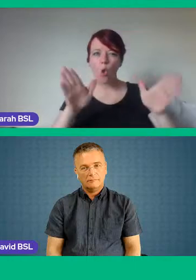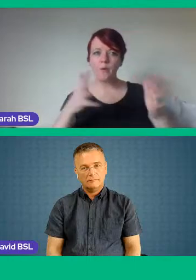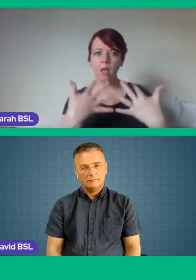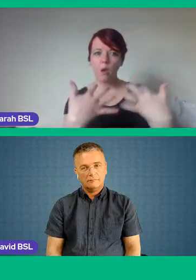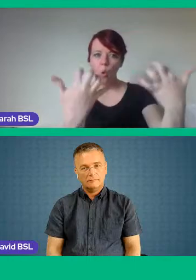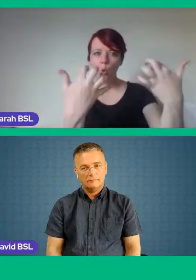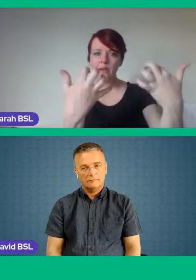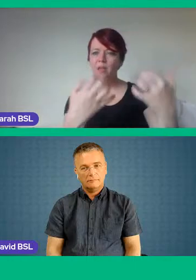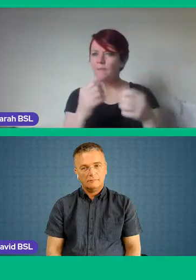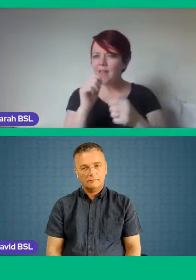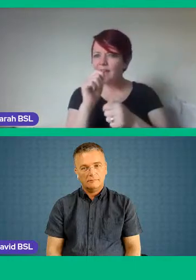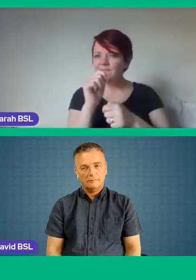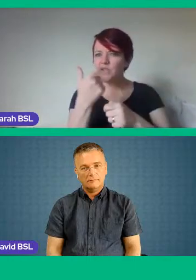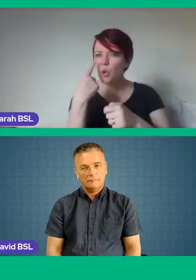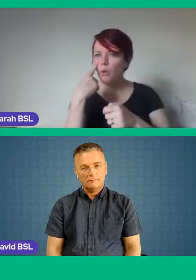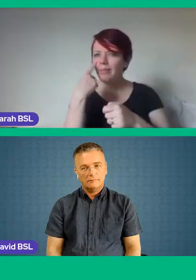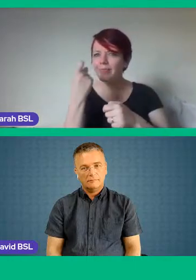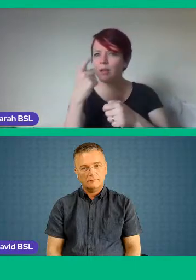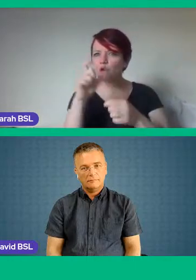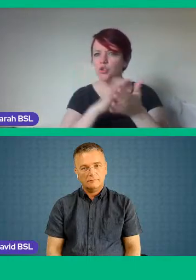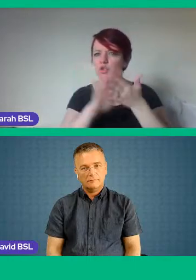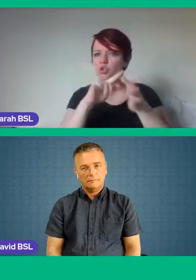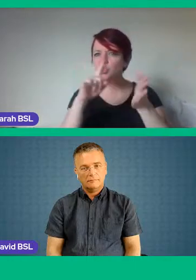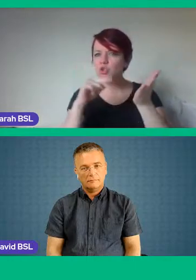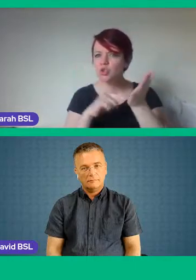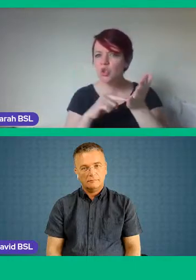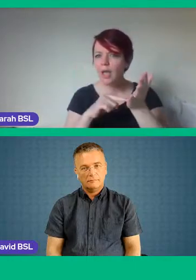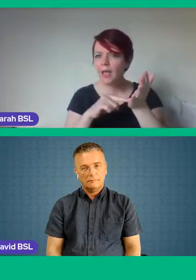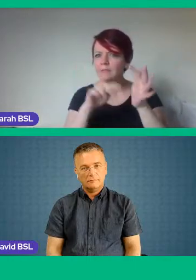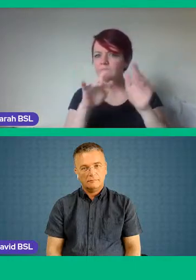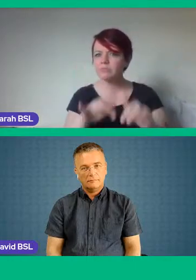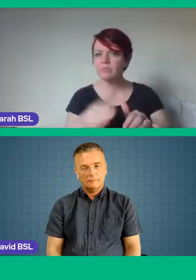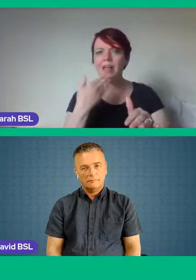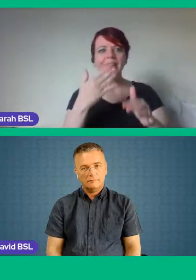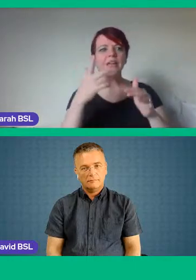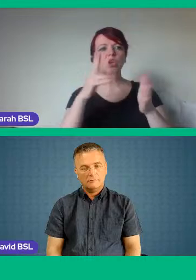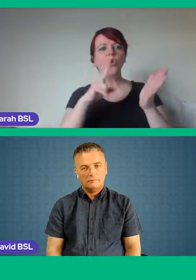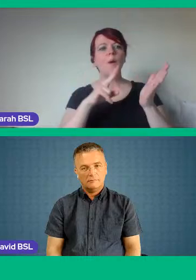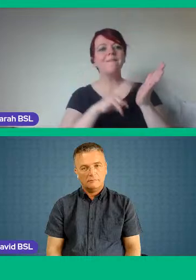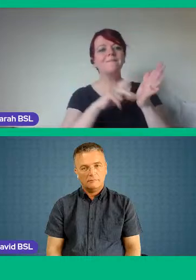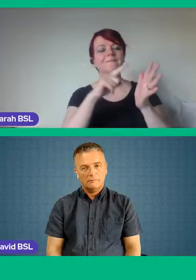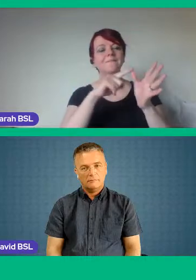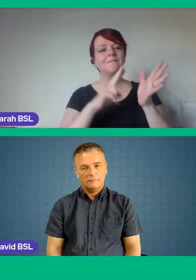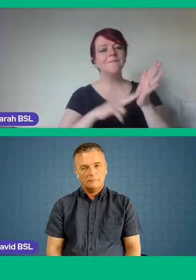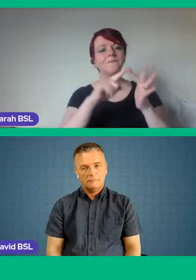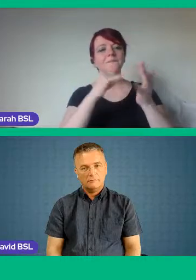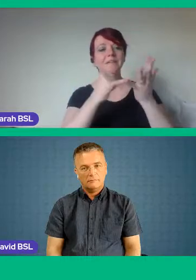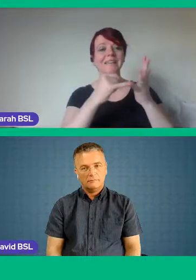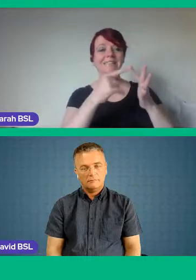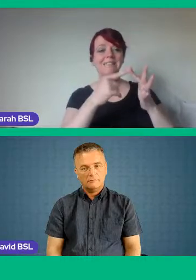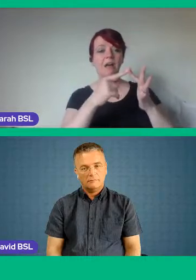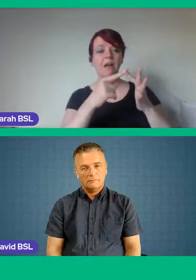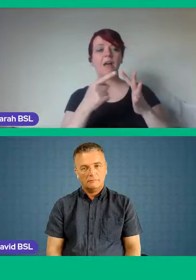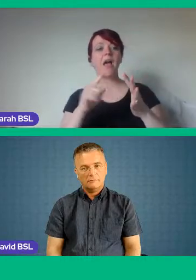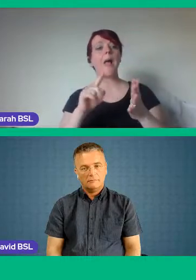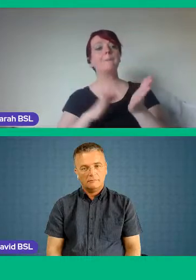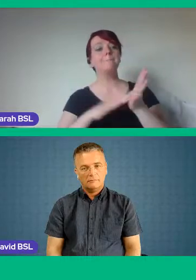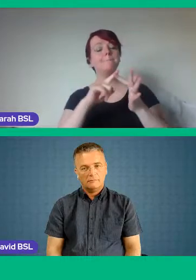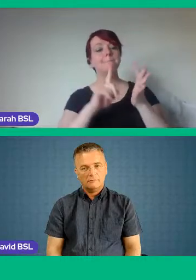So I have got one more quick question, one for Penny and one for Lloyd and I will ask you to be brief and I will open it up to all these